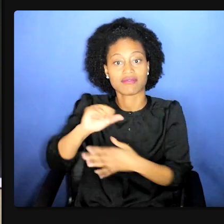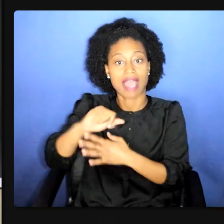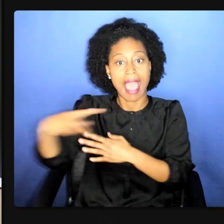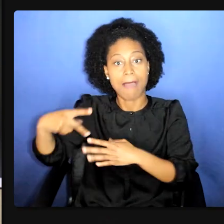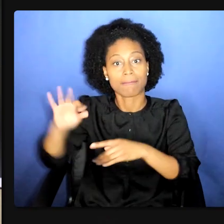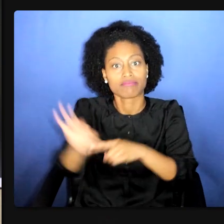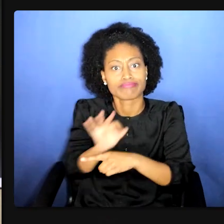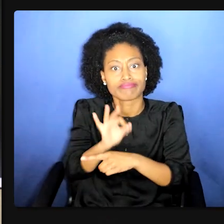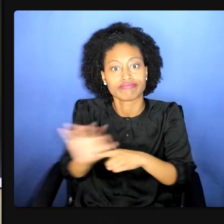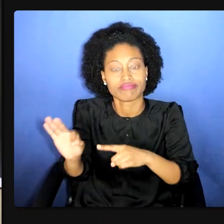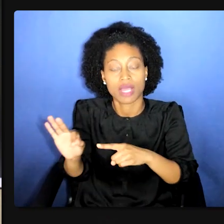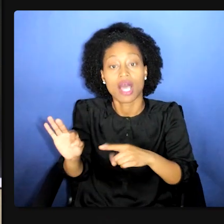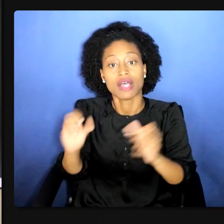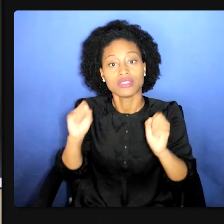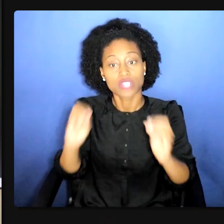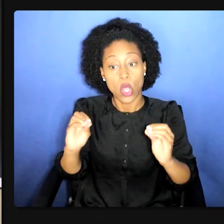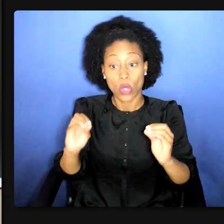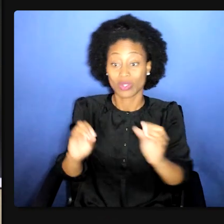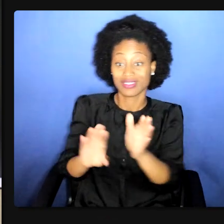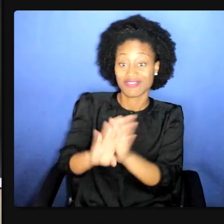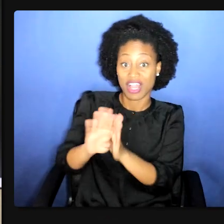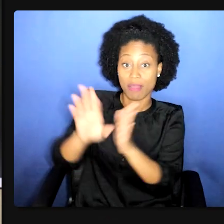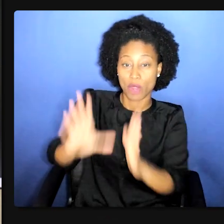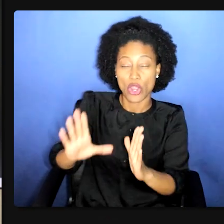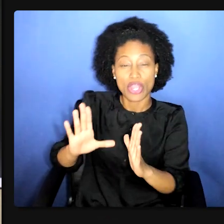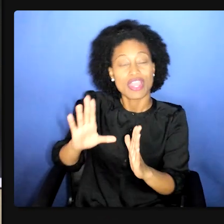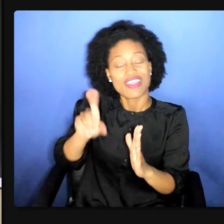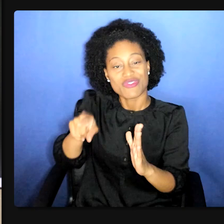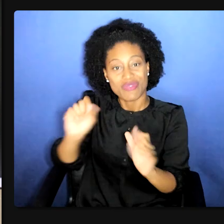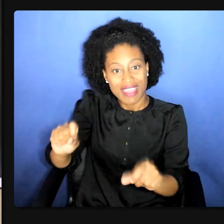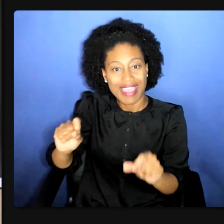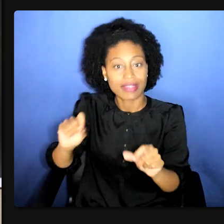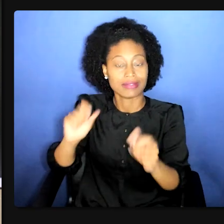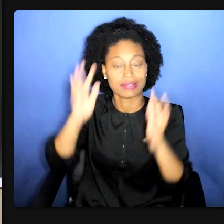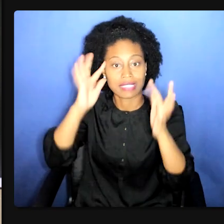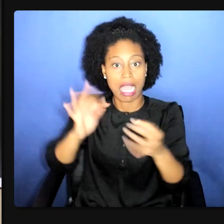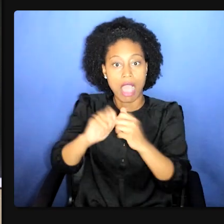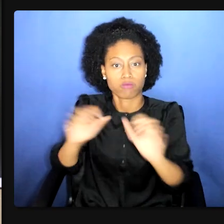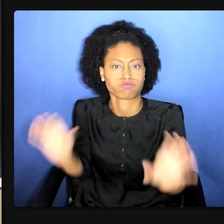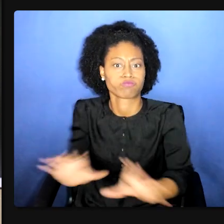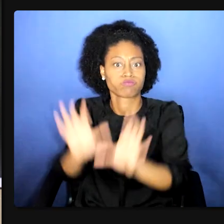developers can focus on making their apps unique it doesn't matter if you're an independent